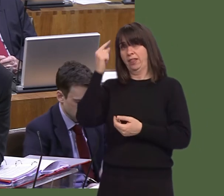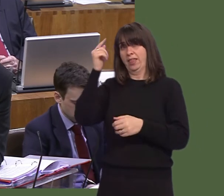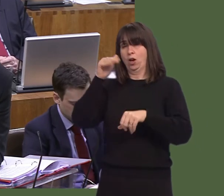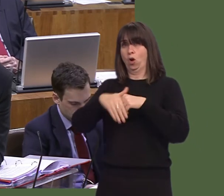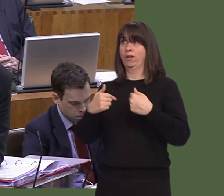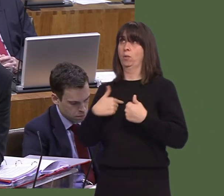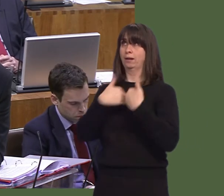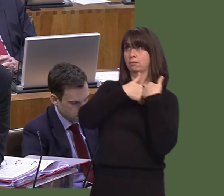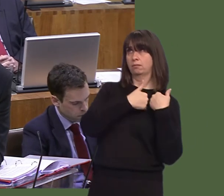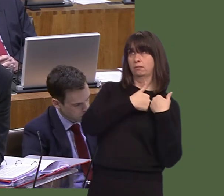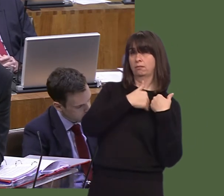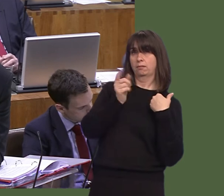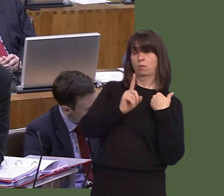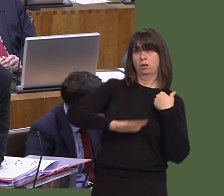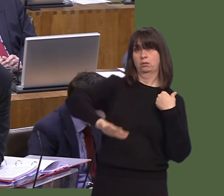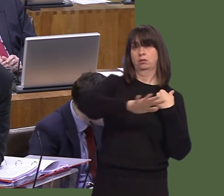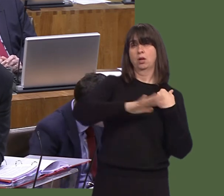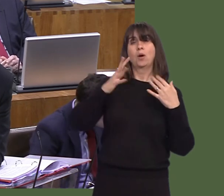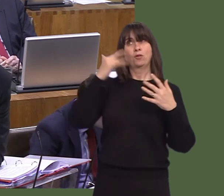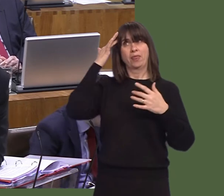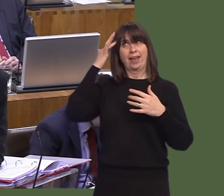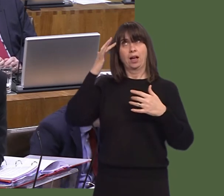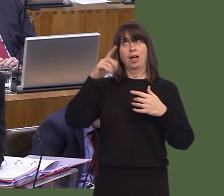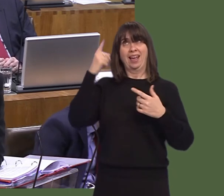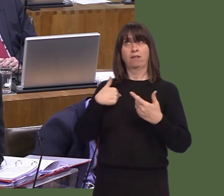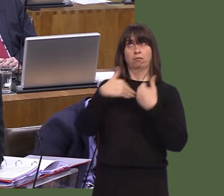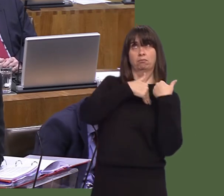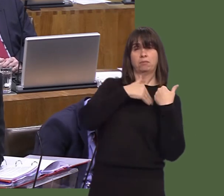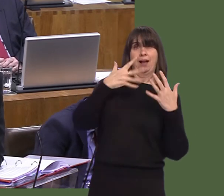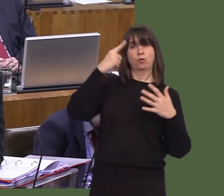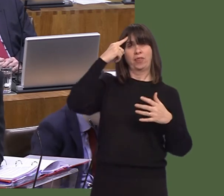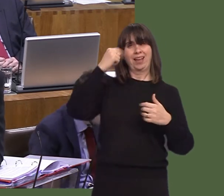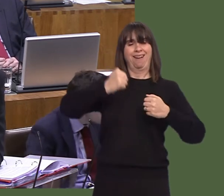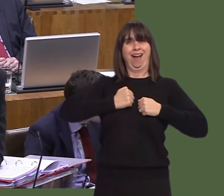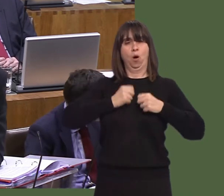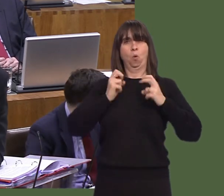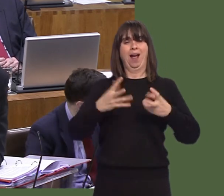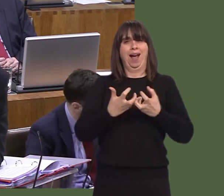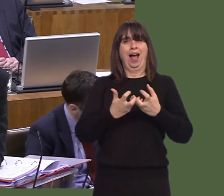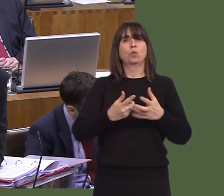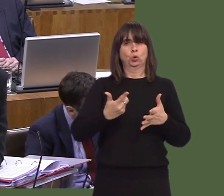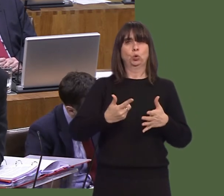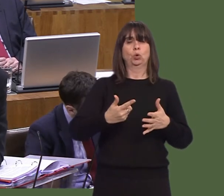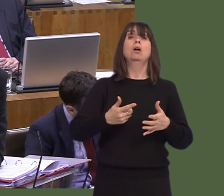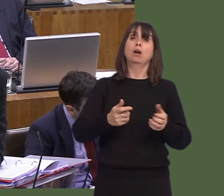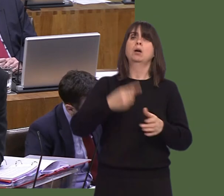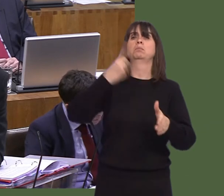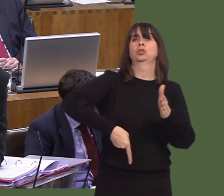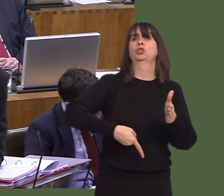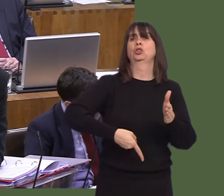So, making sure the money is there. Yes, there are challenges, and we know that, and those challenges will need to be met head on by the health boards.